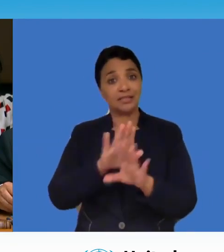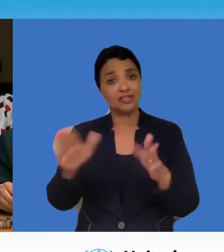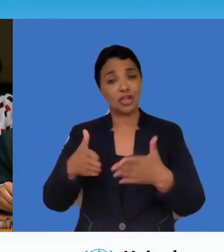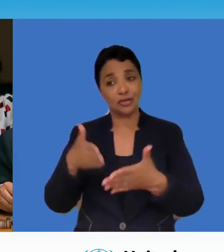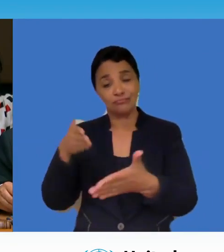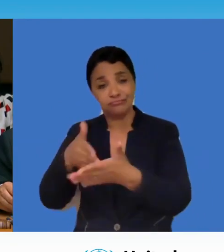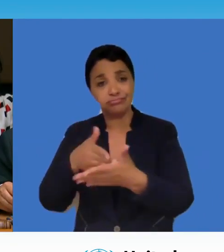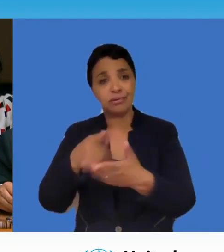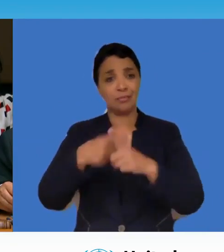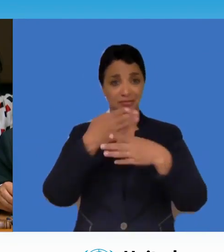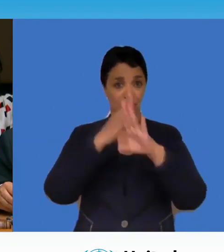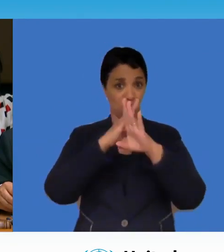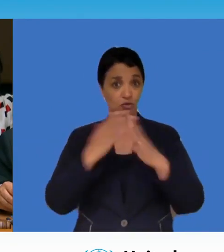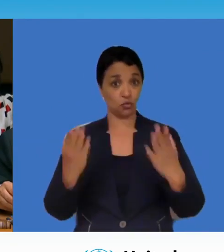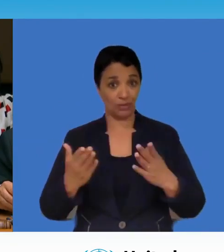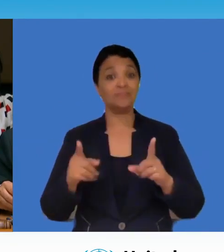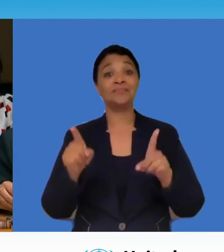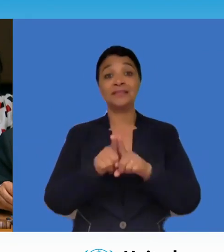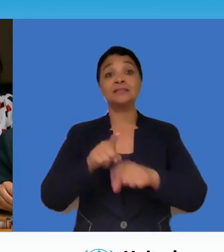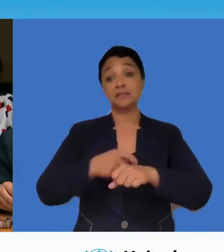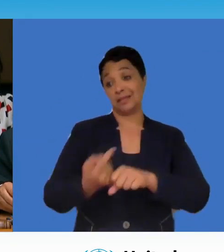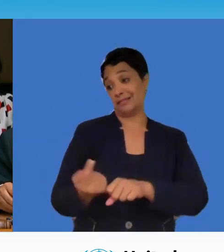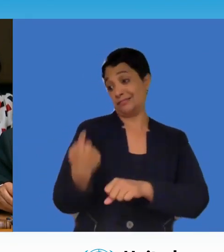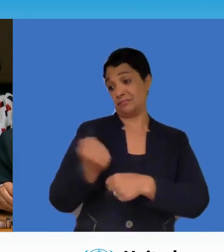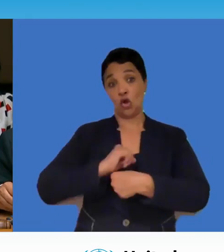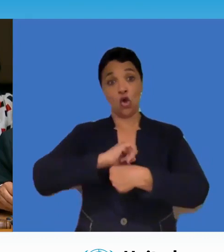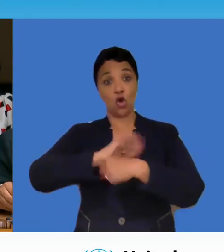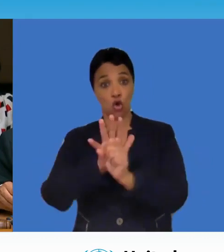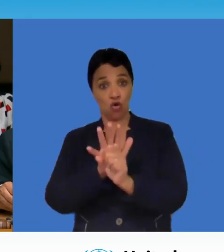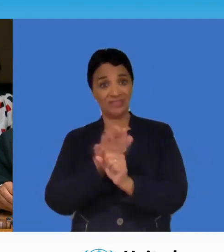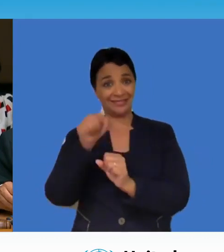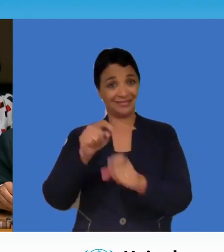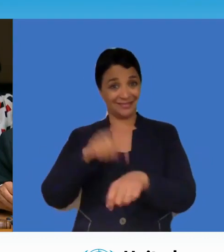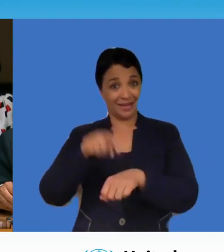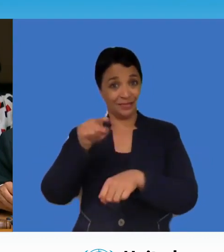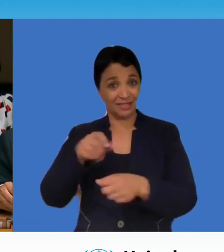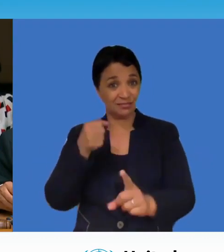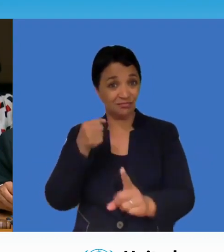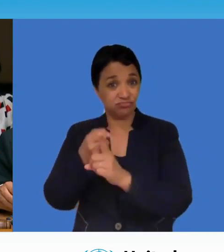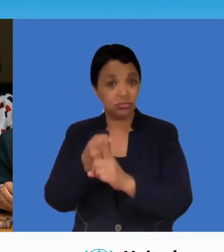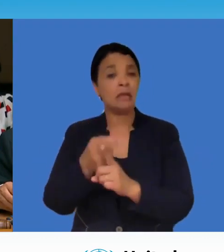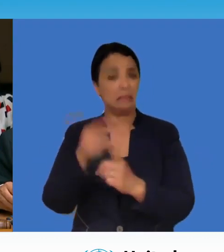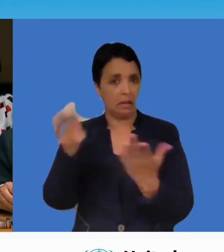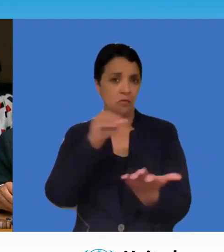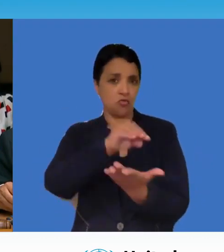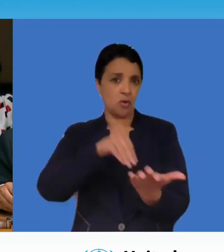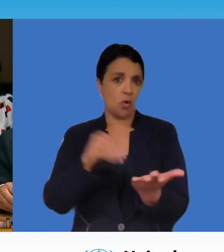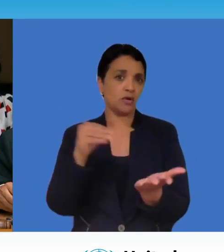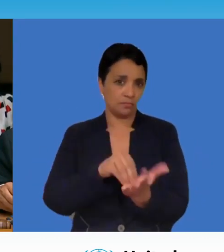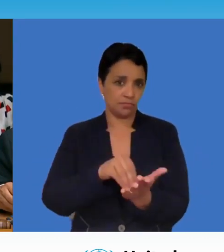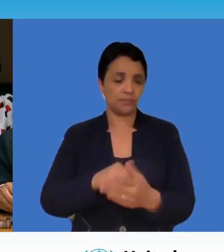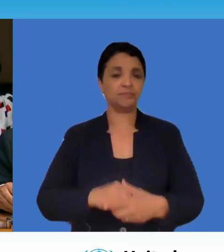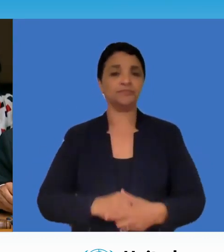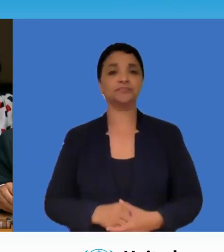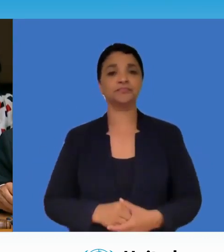barriers they face in their daily lives including during the covid-19 pandemic although prepared